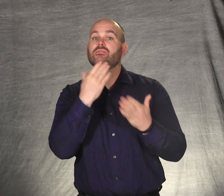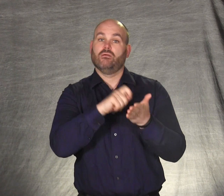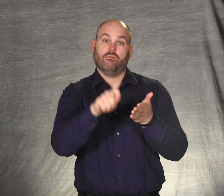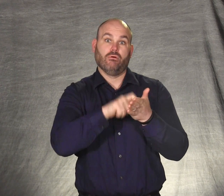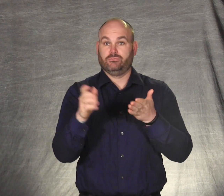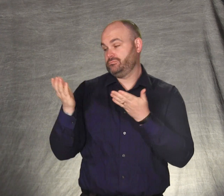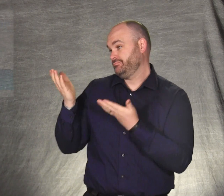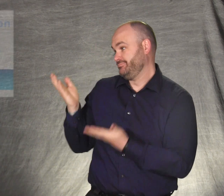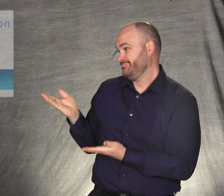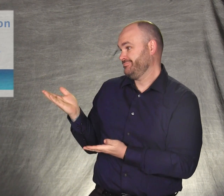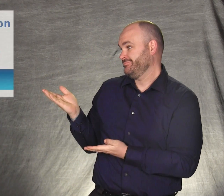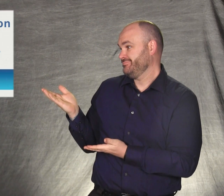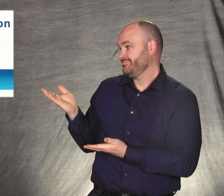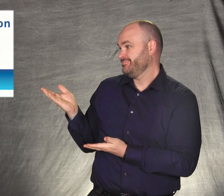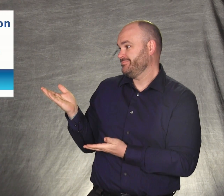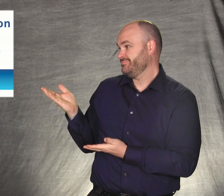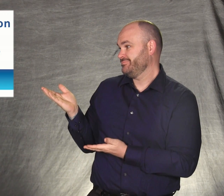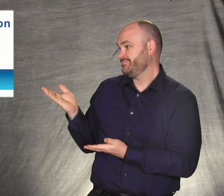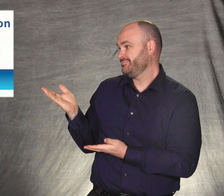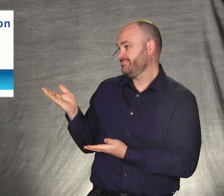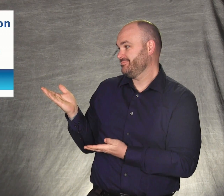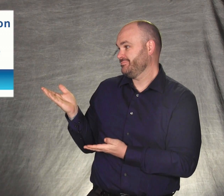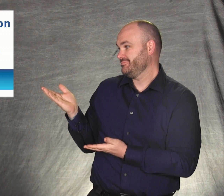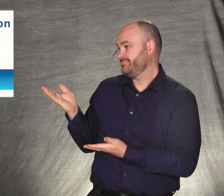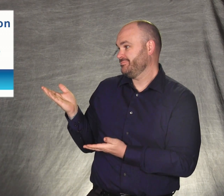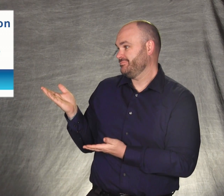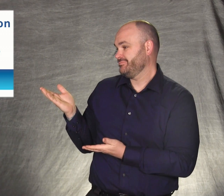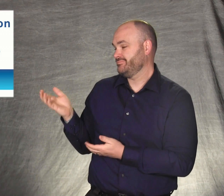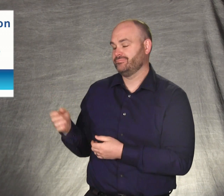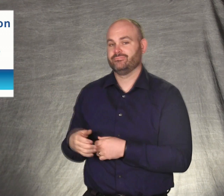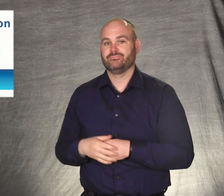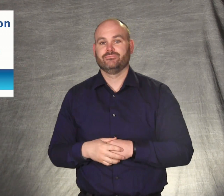Thanks to the bill authors: Representative Sondra Erickson and Senator Chuck Wiger.